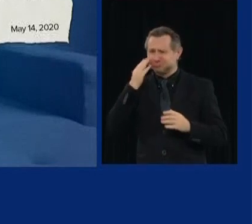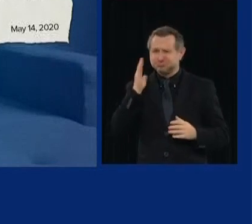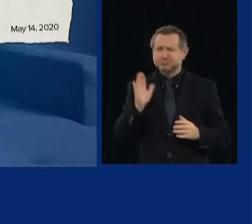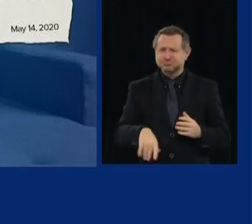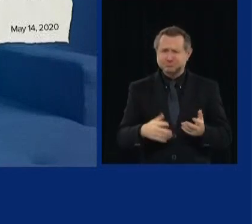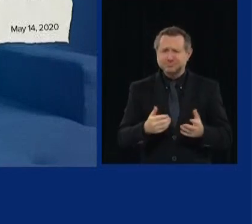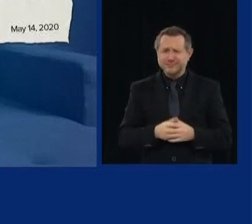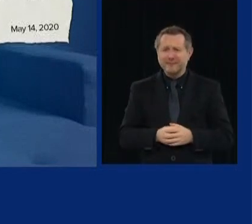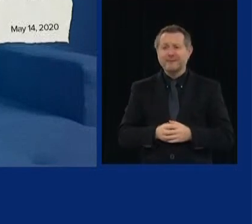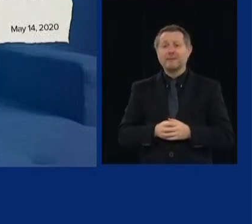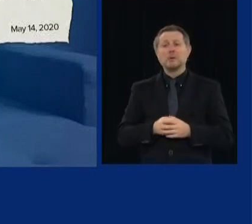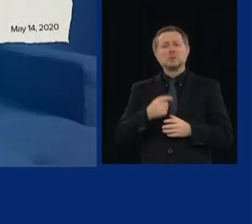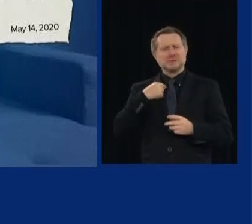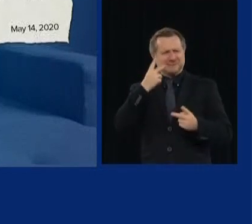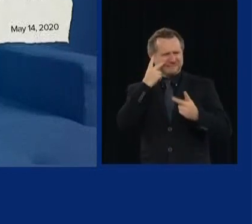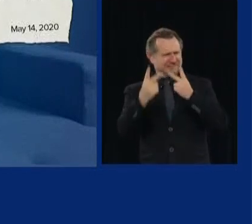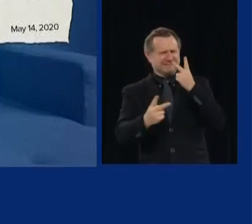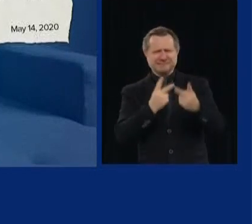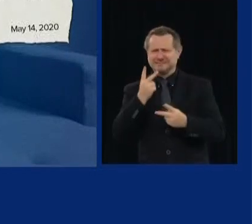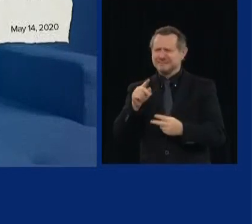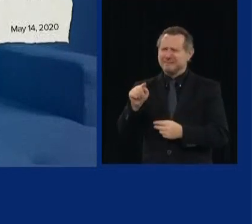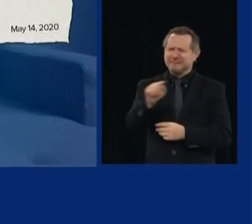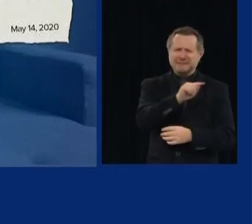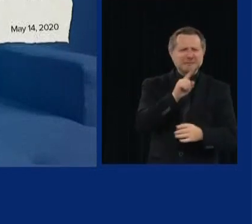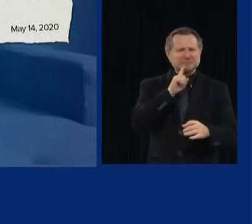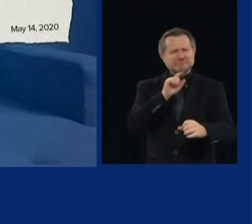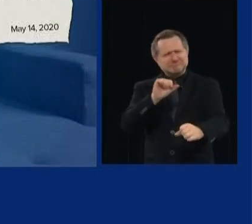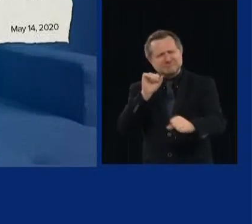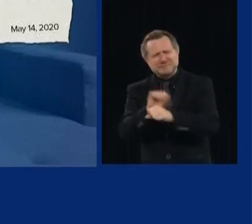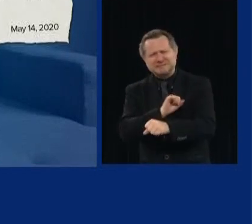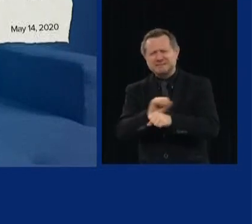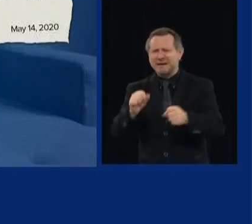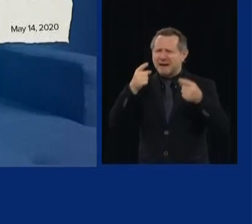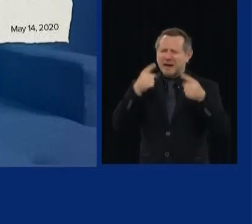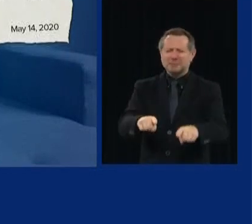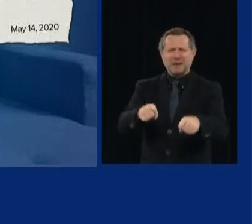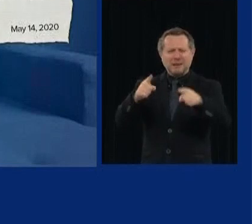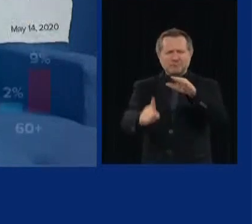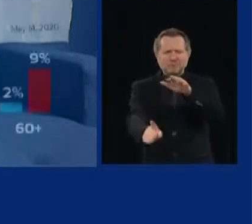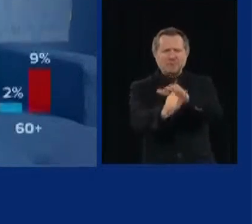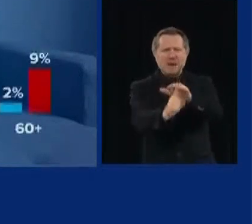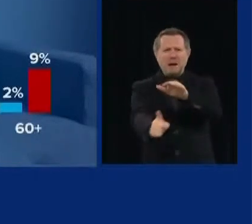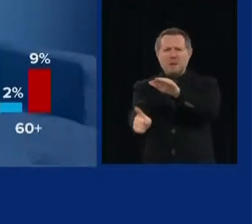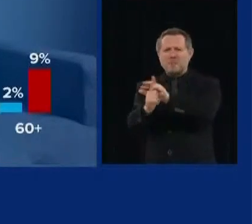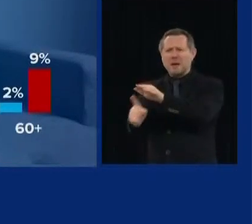ANXIETY-PRODUCING, TRAUMATIC, DISTURBING, AND WE'VE FELT AND